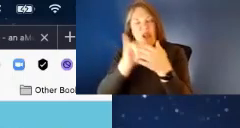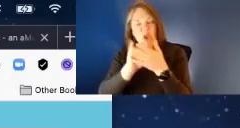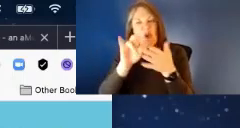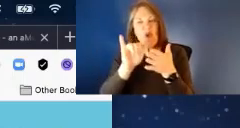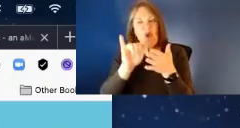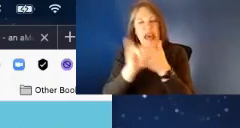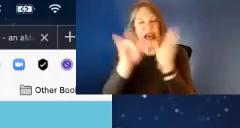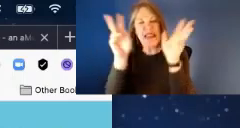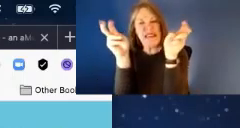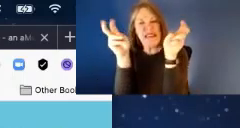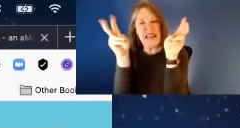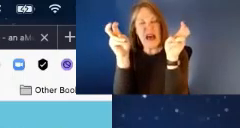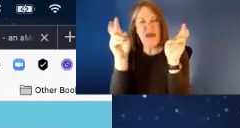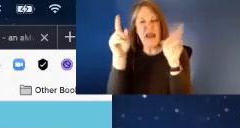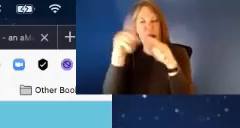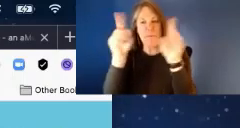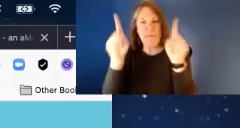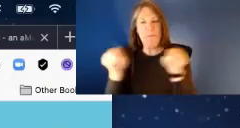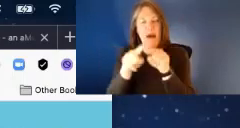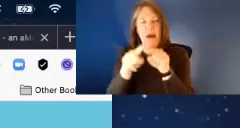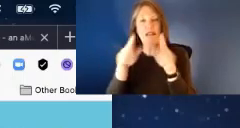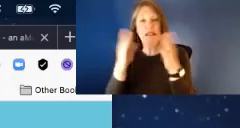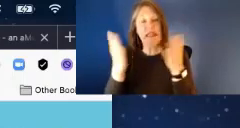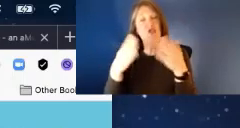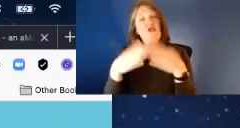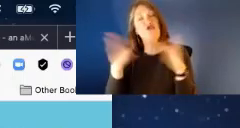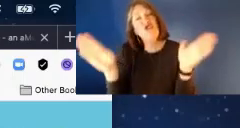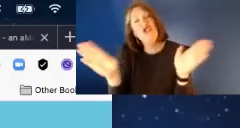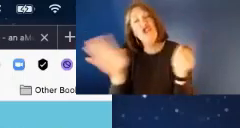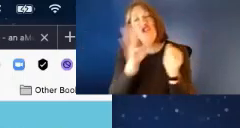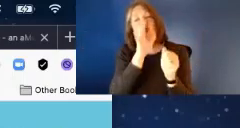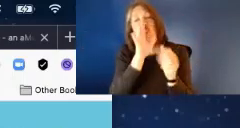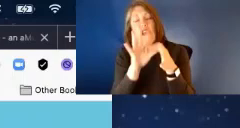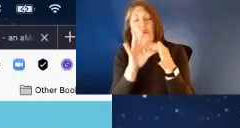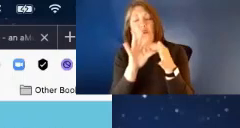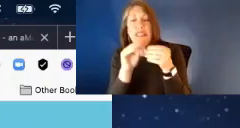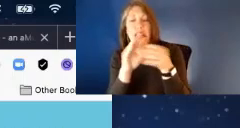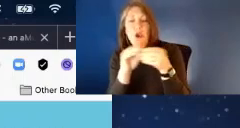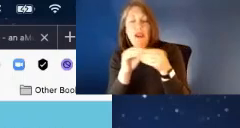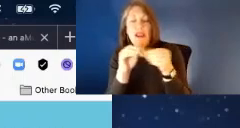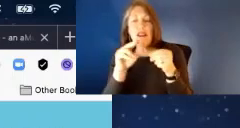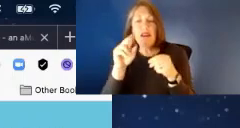those boxes. Here's a general narration that you can add, and this is more for framing